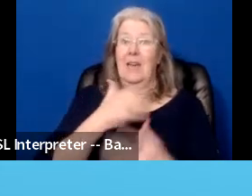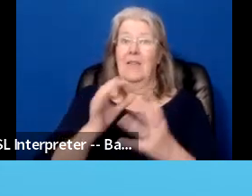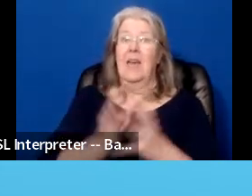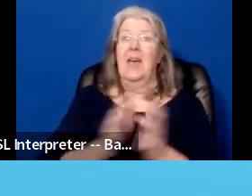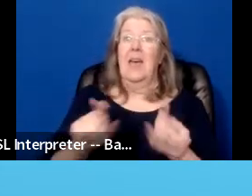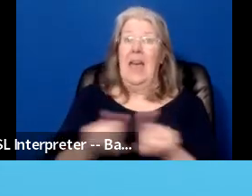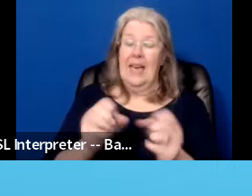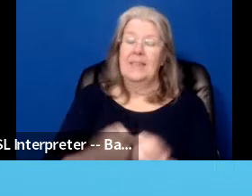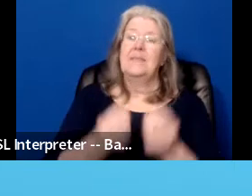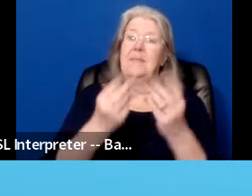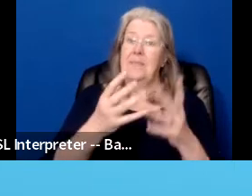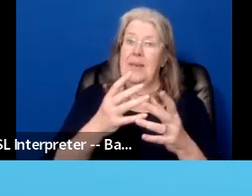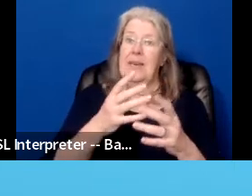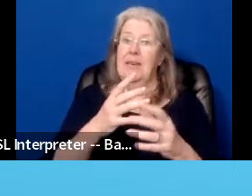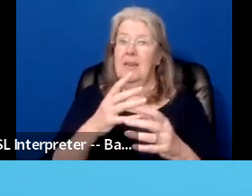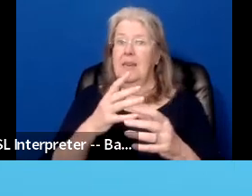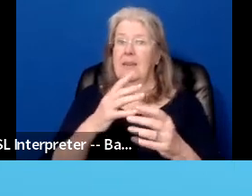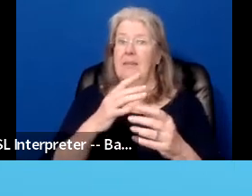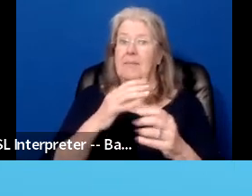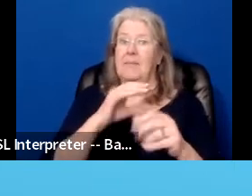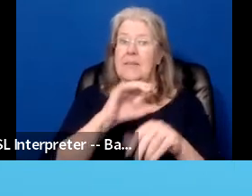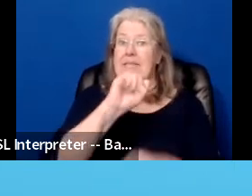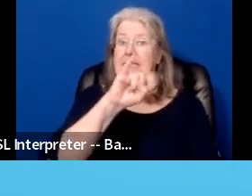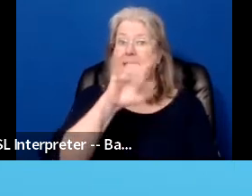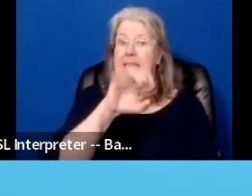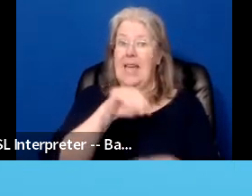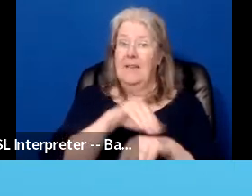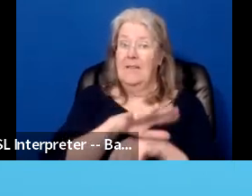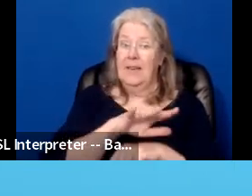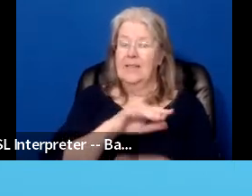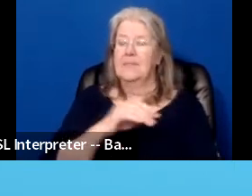while natural immunity is great you don't know if you're going to be one of those people